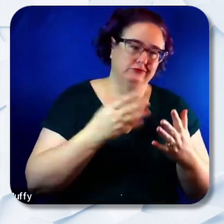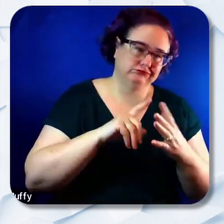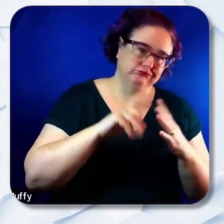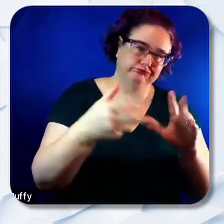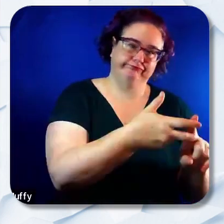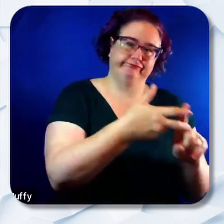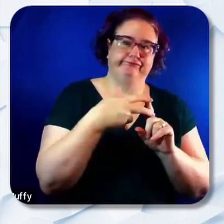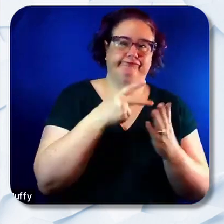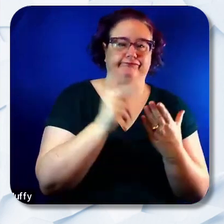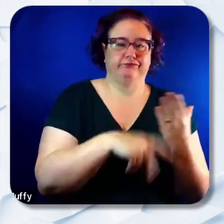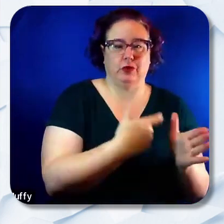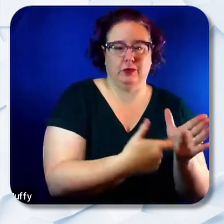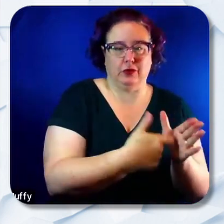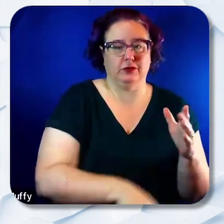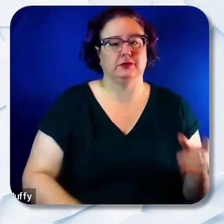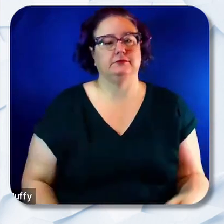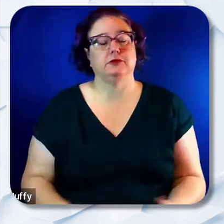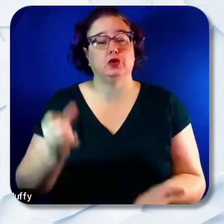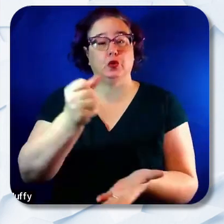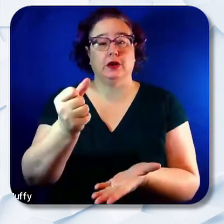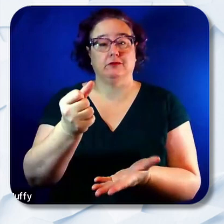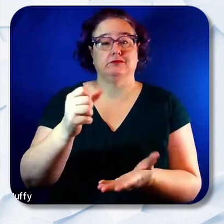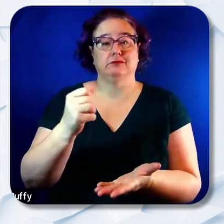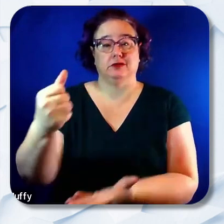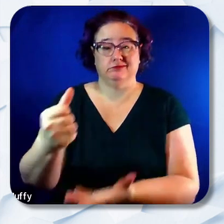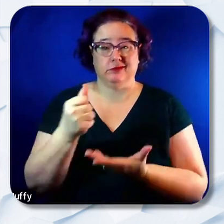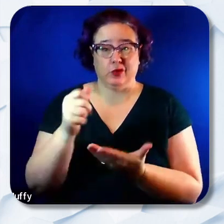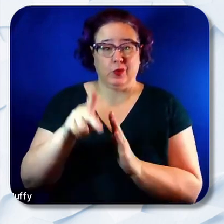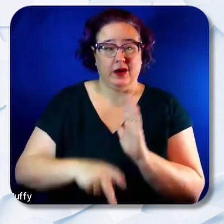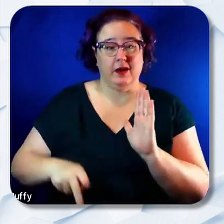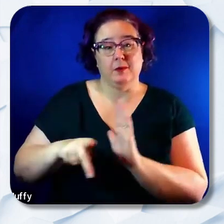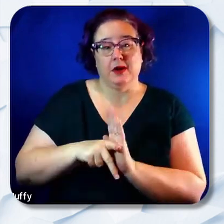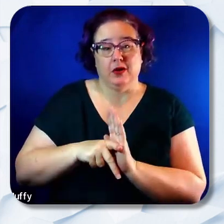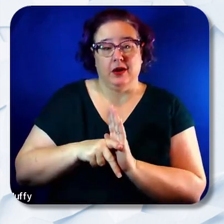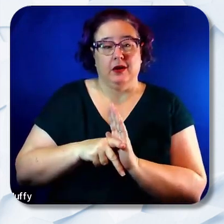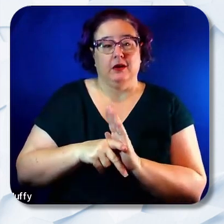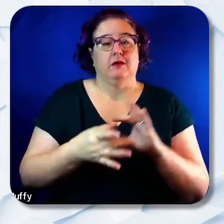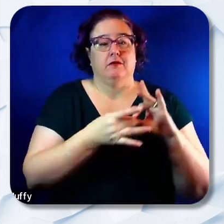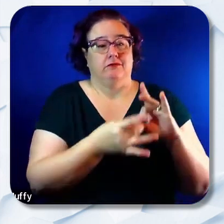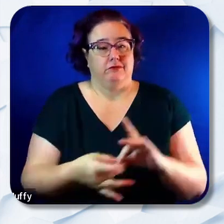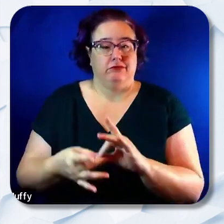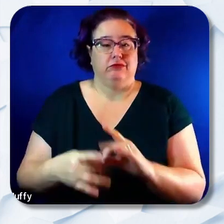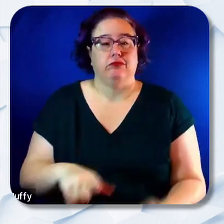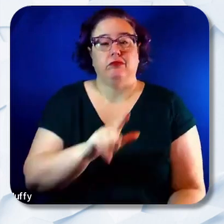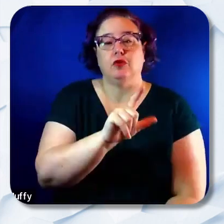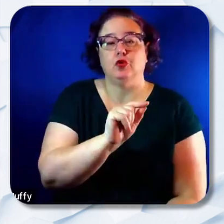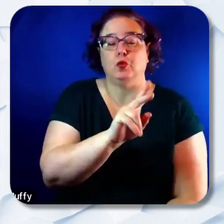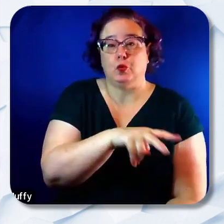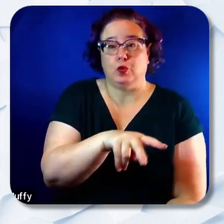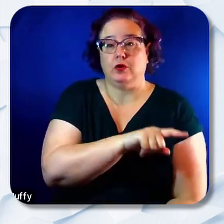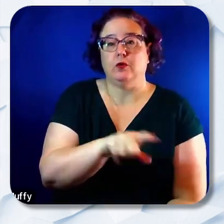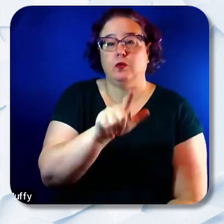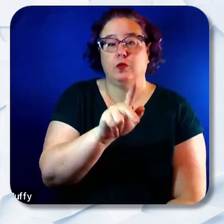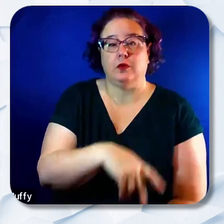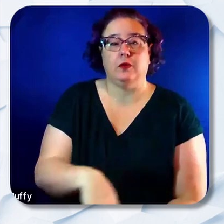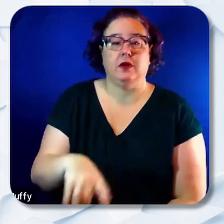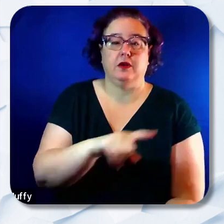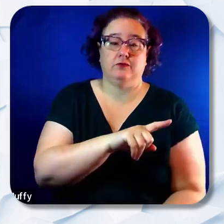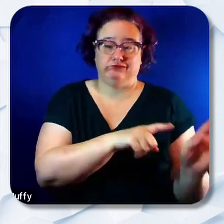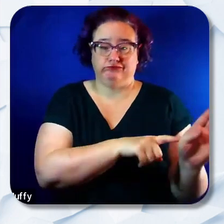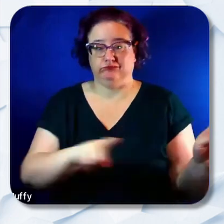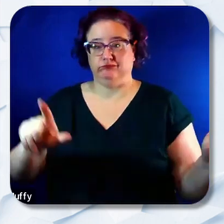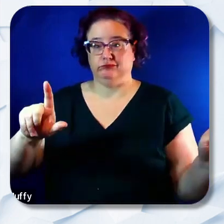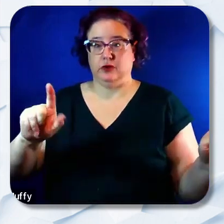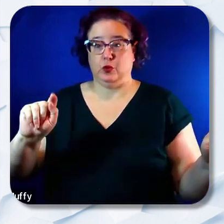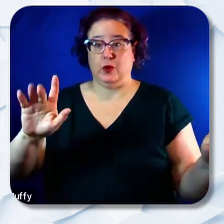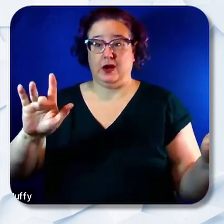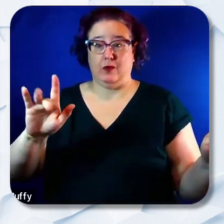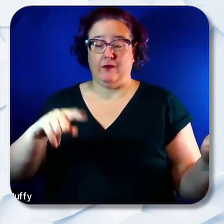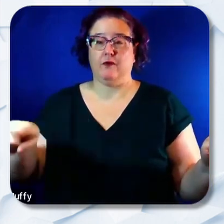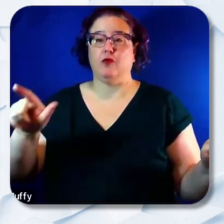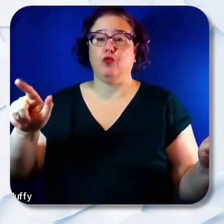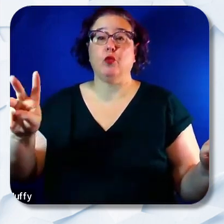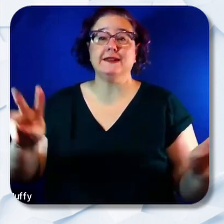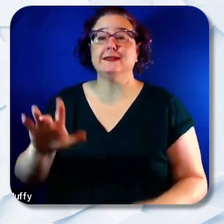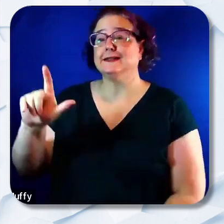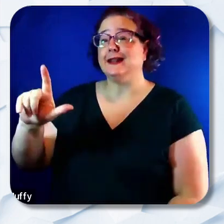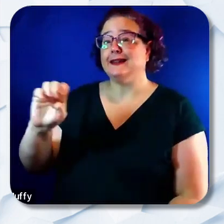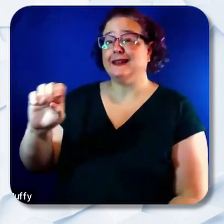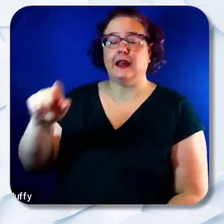Per AB 181 Fiscal Year 2022-23 through 2025-26, LEA's may not charge EEF services such as